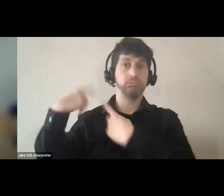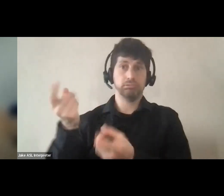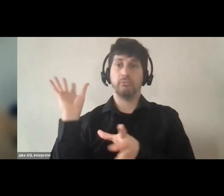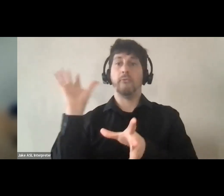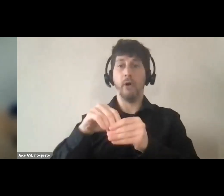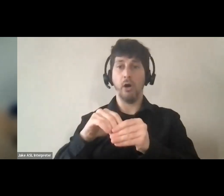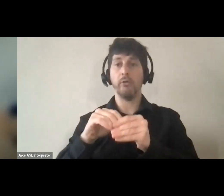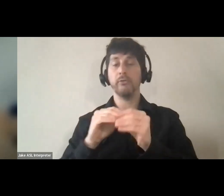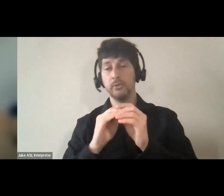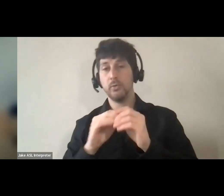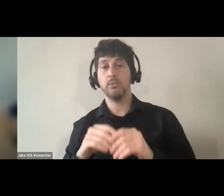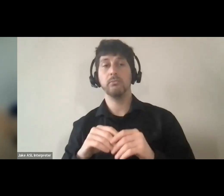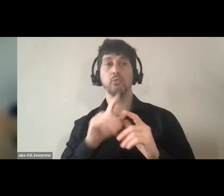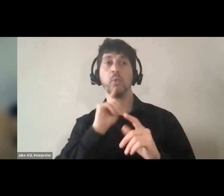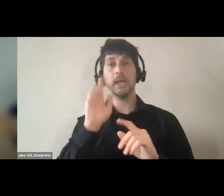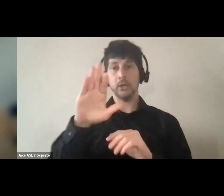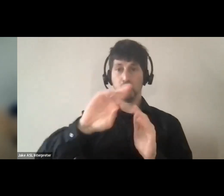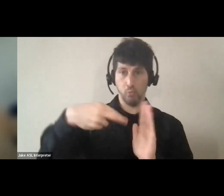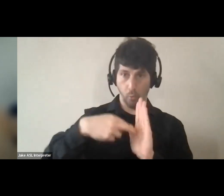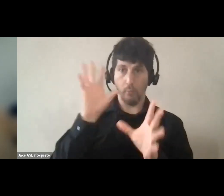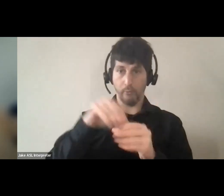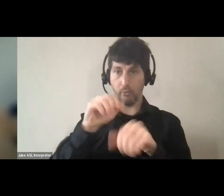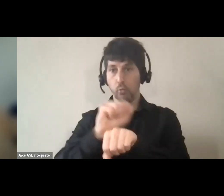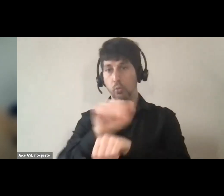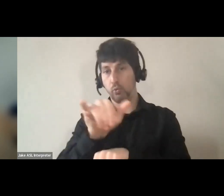And he's been a part of many of our presentations in the past.